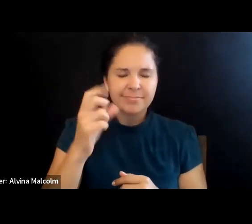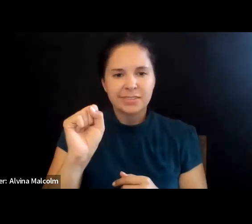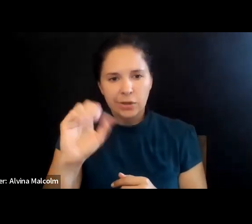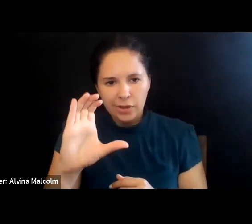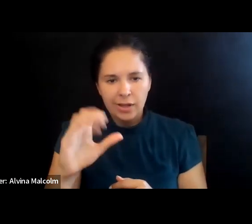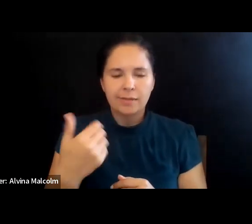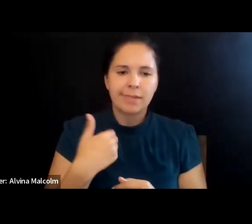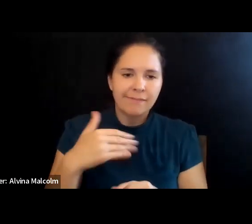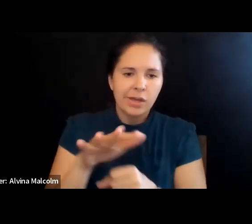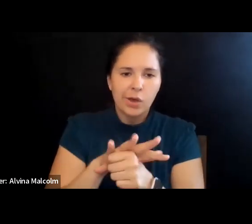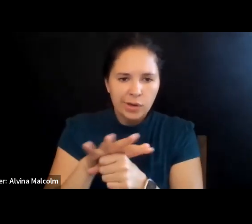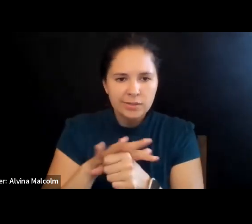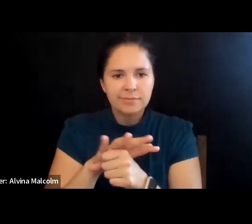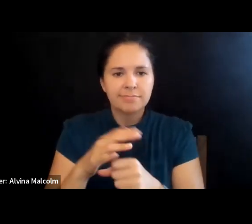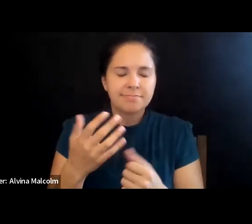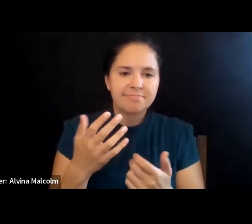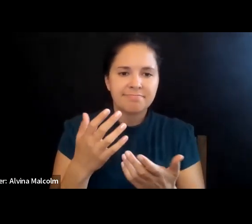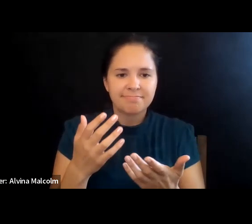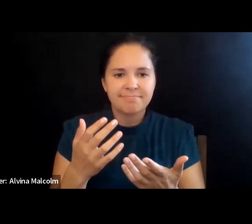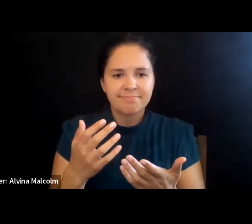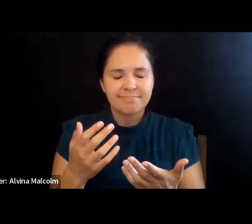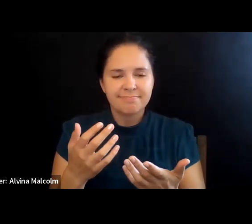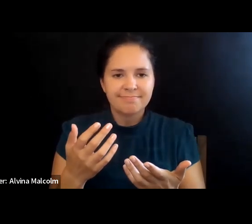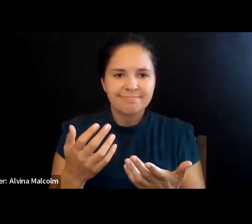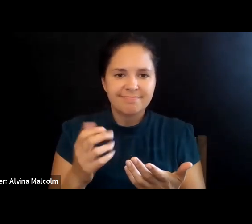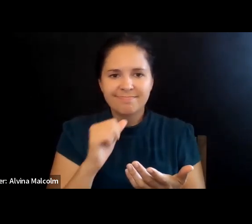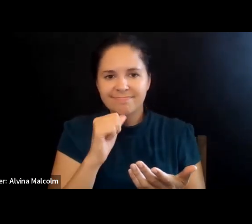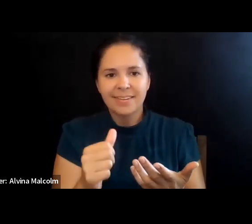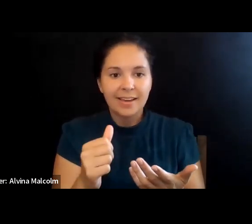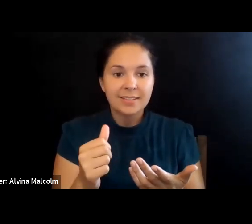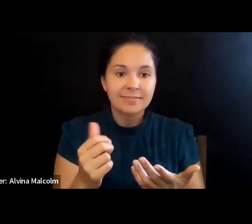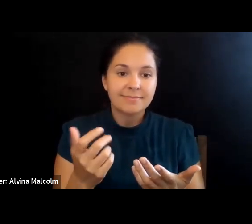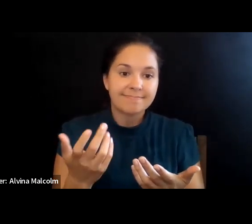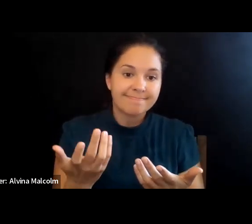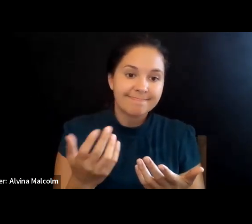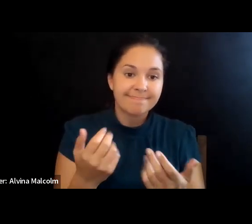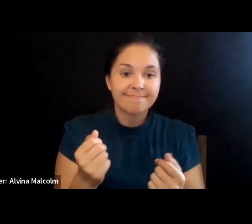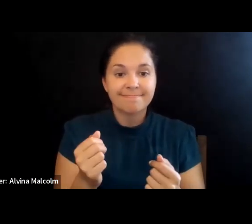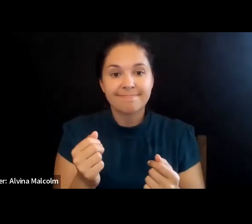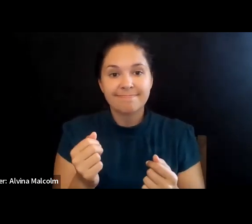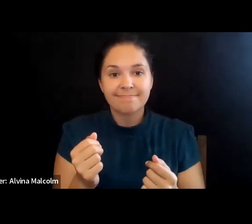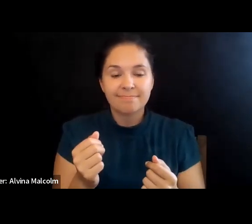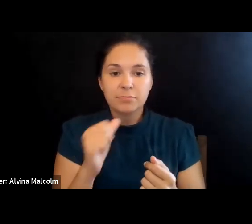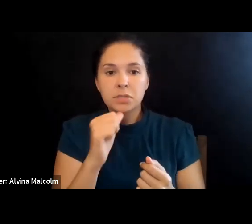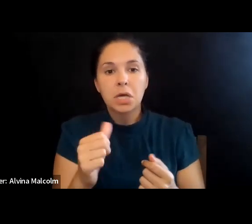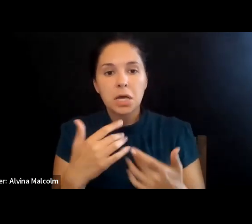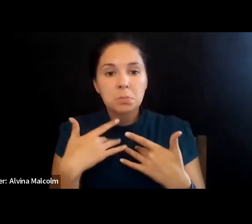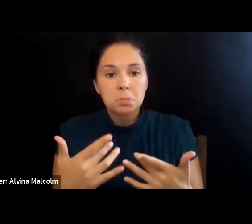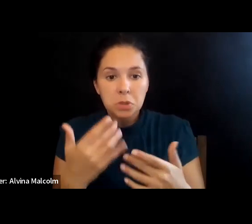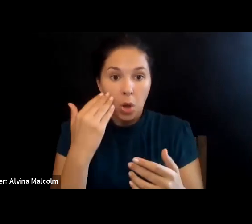speaks to this because even though you haven't had that -- it's North